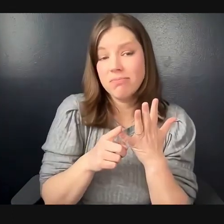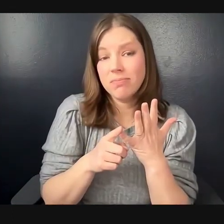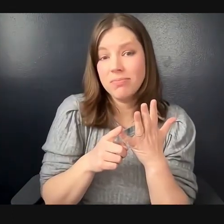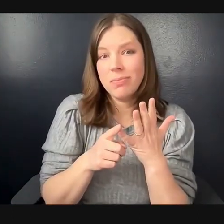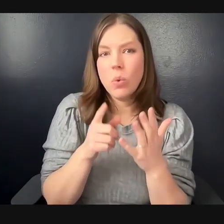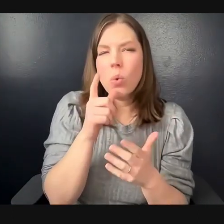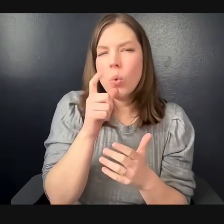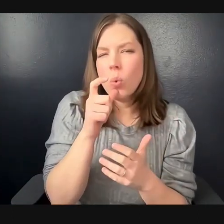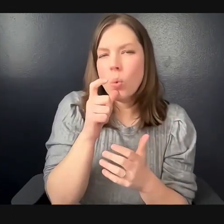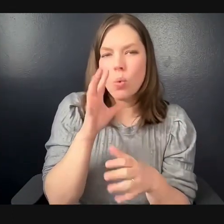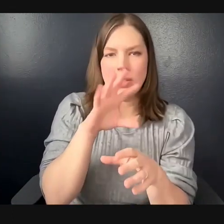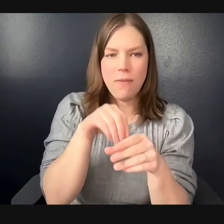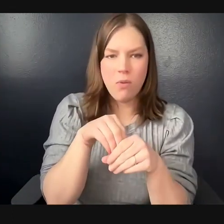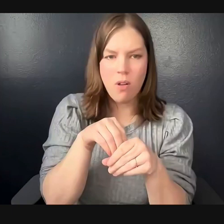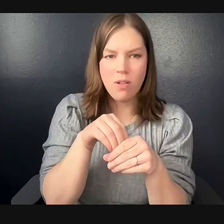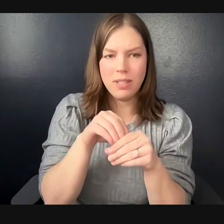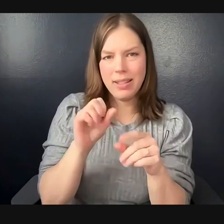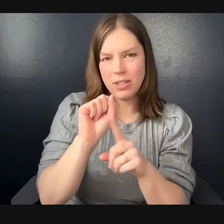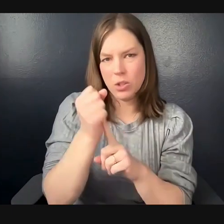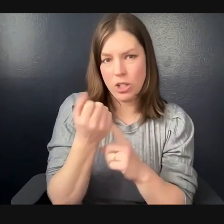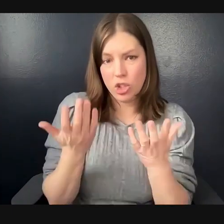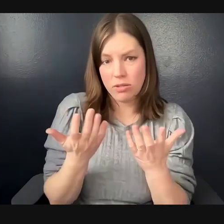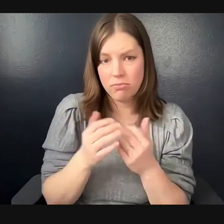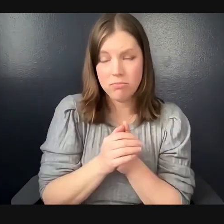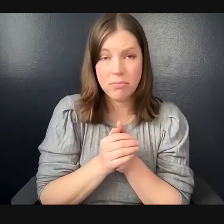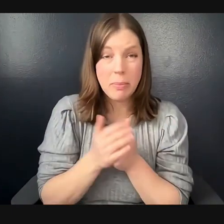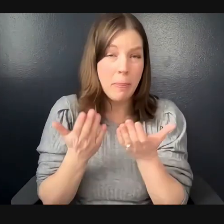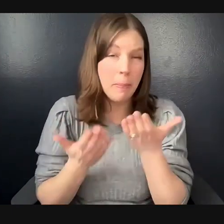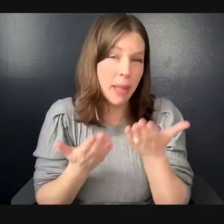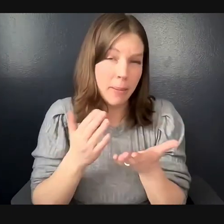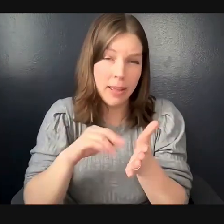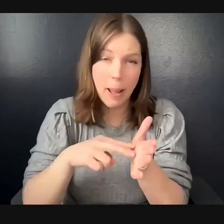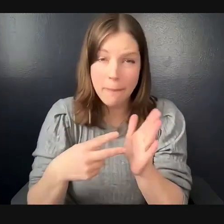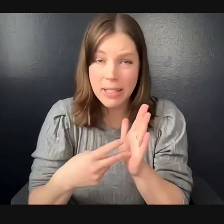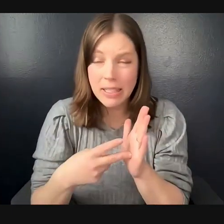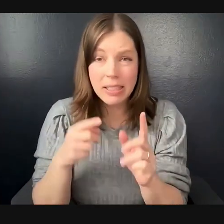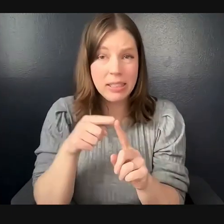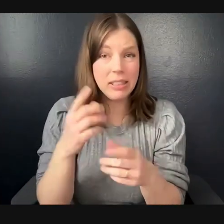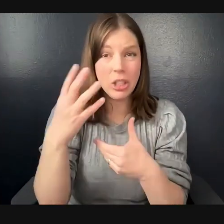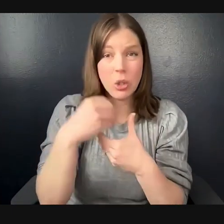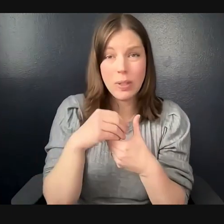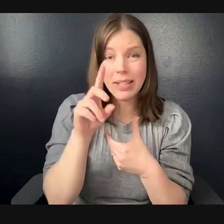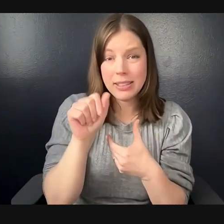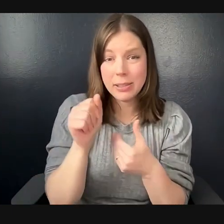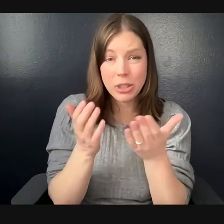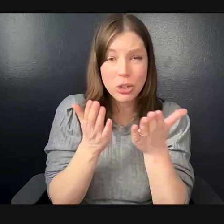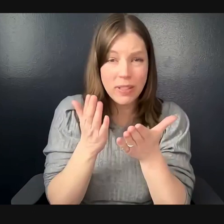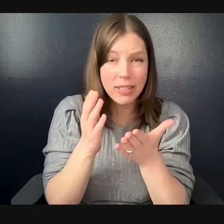Finally, include who all was involved in the situation. That could mean the disability services office.